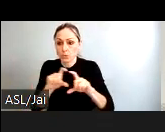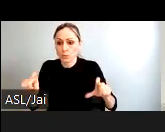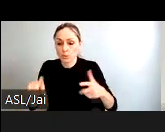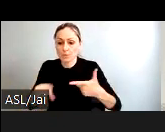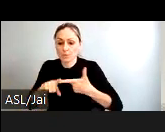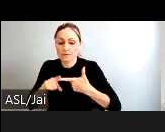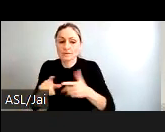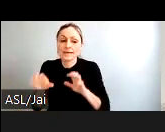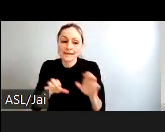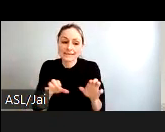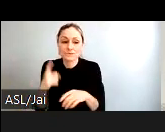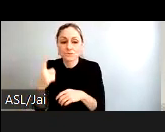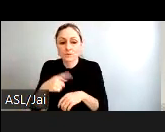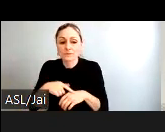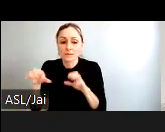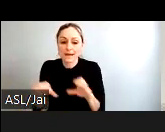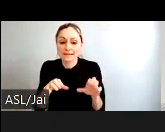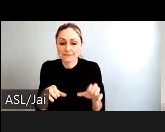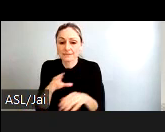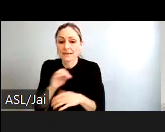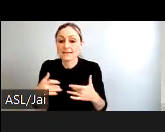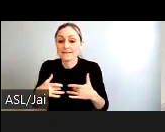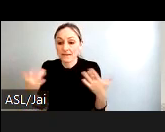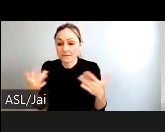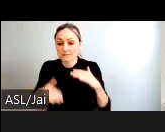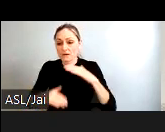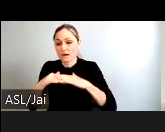One-time activities that are up to four hours.